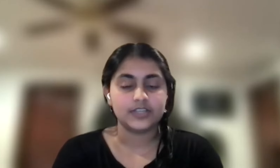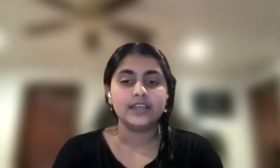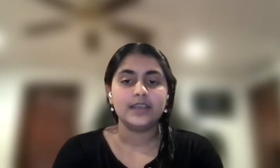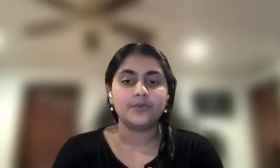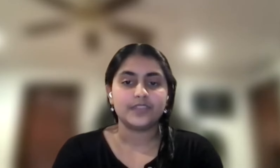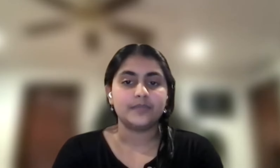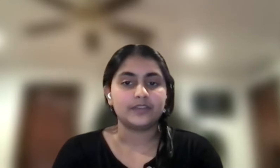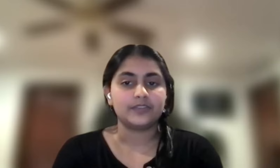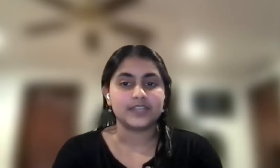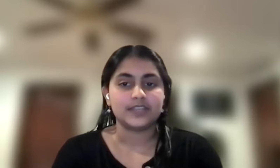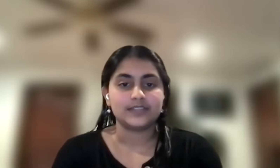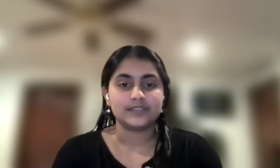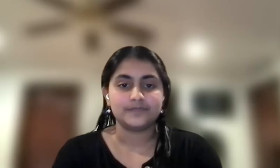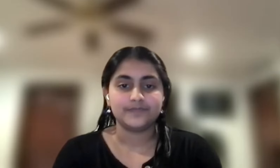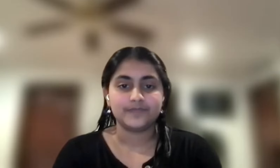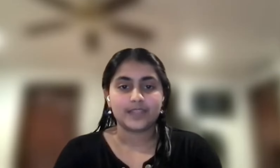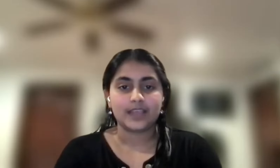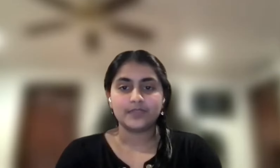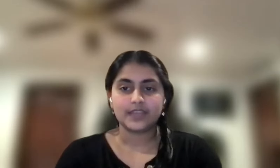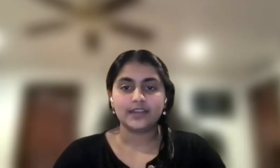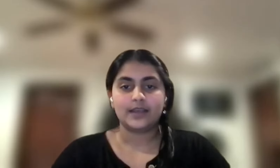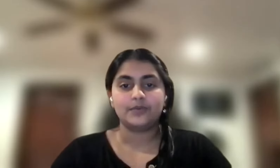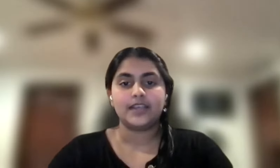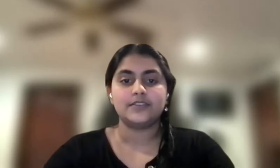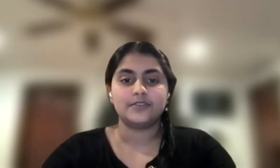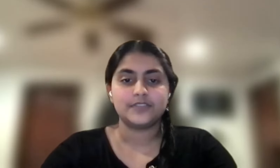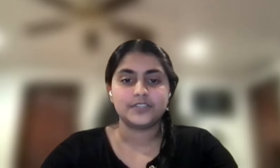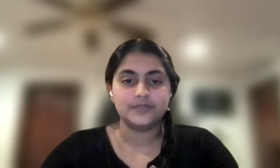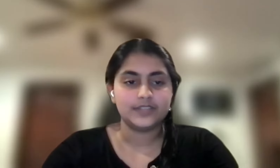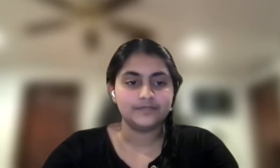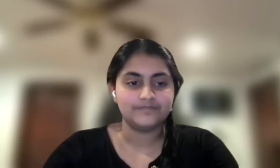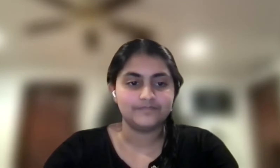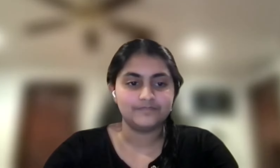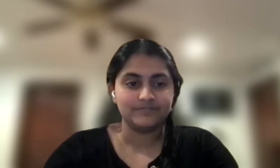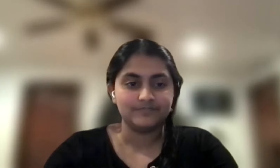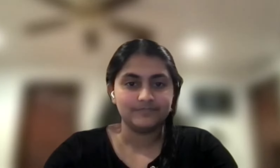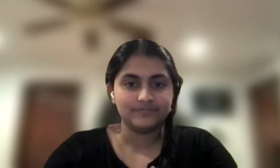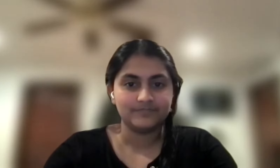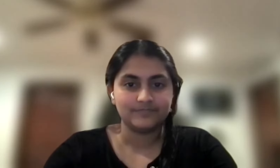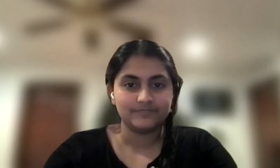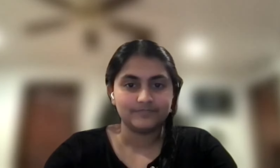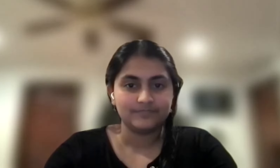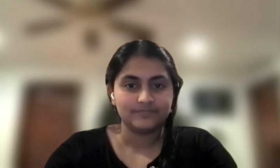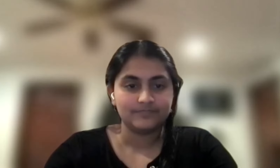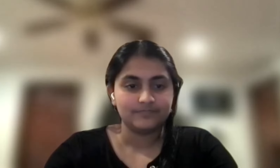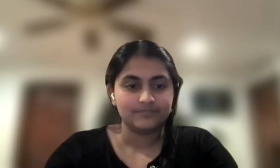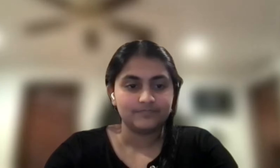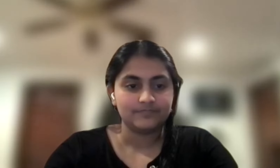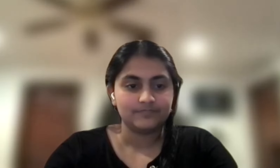He's passionate about medical education and making medicine more accessible to the Deaf community.